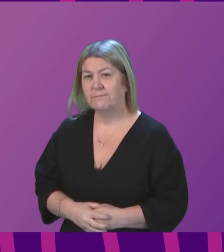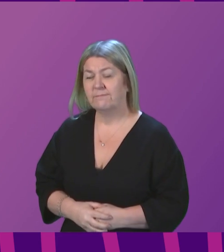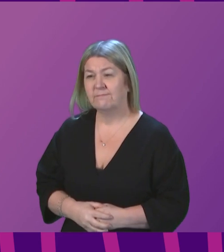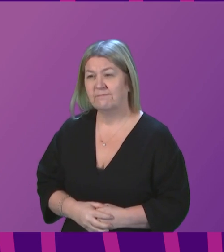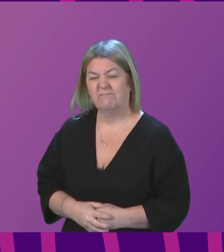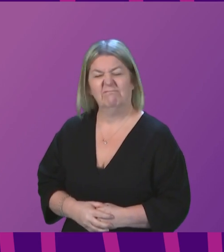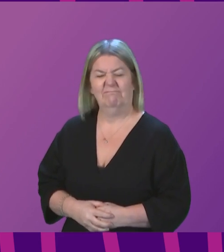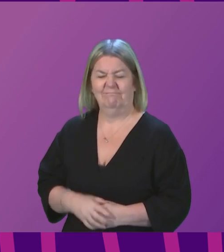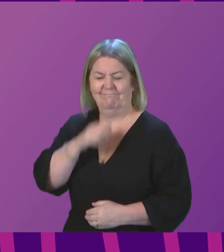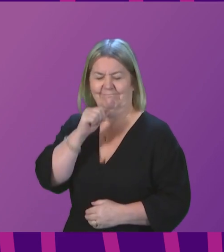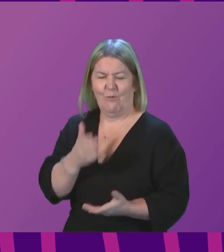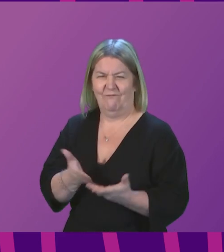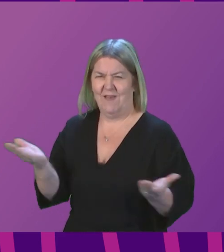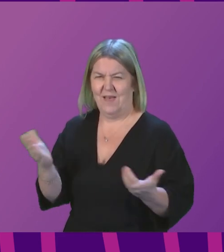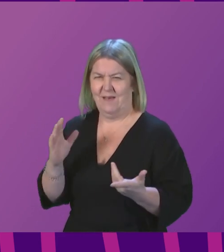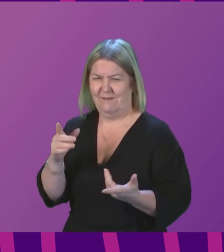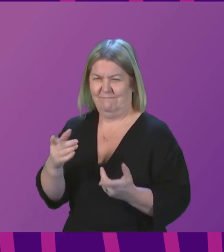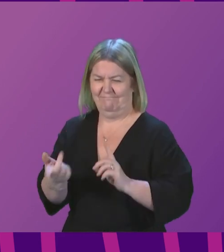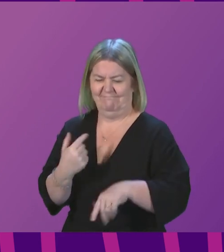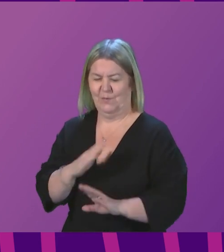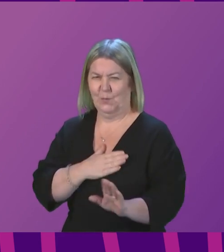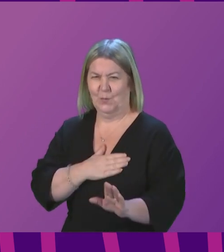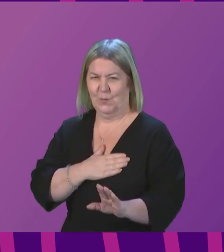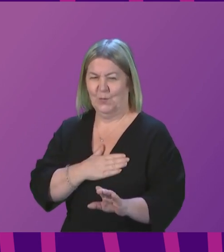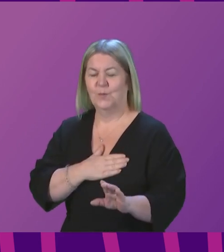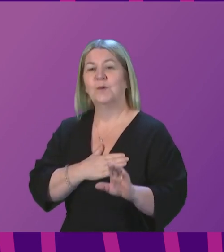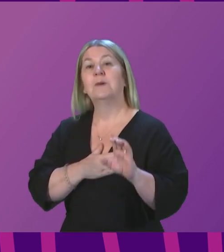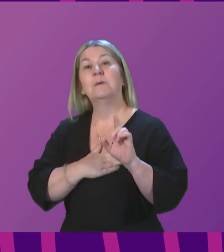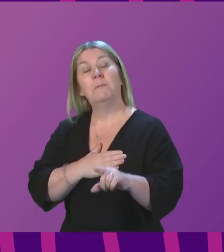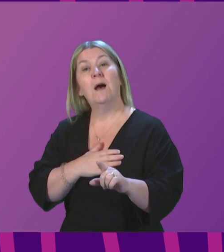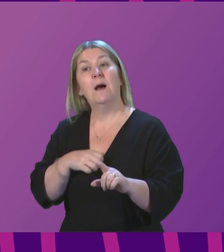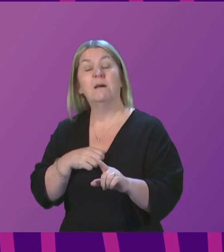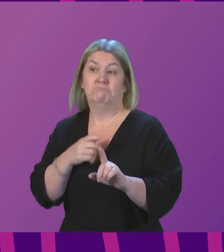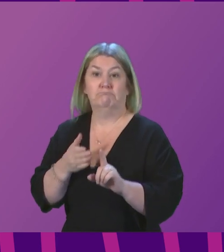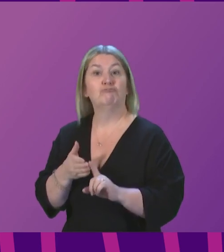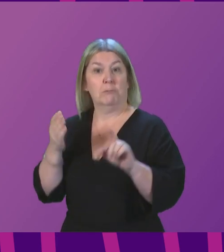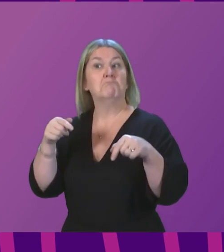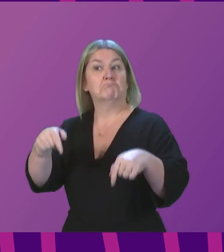First, I want to take the opportunity to recognise that Pete Wishart is, I think, Scotland’s